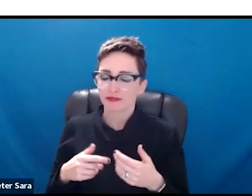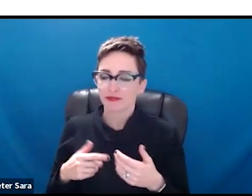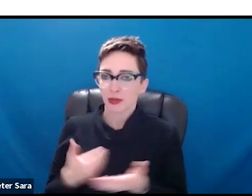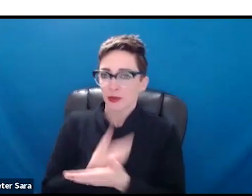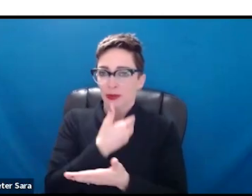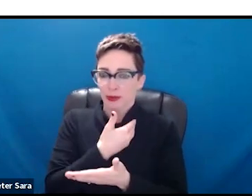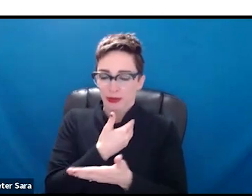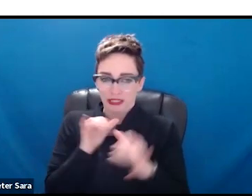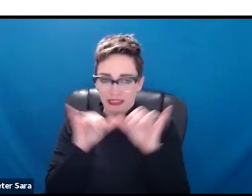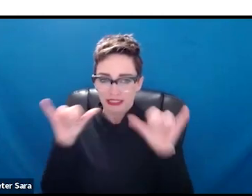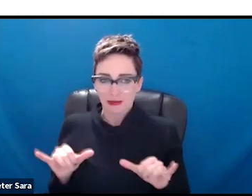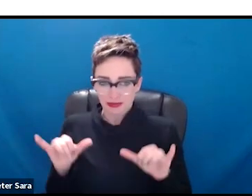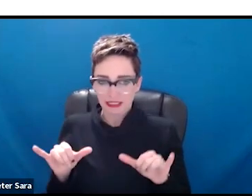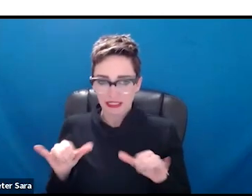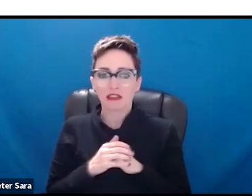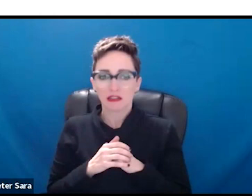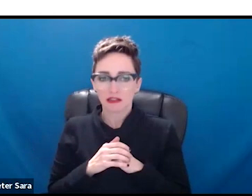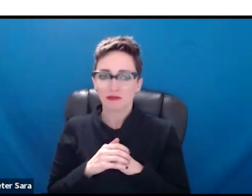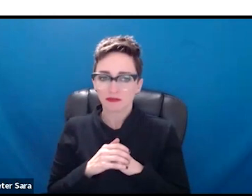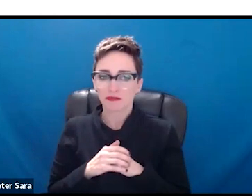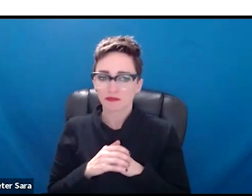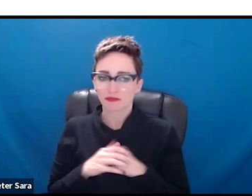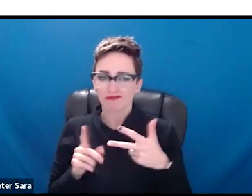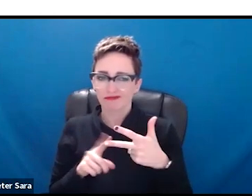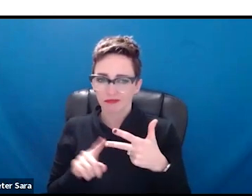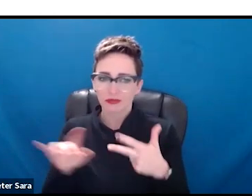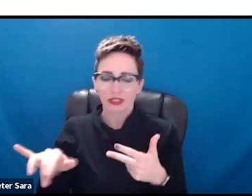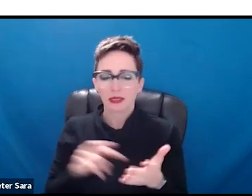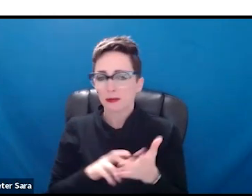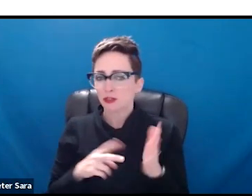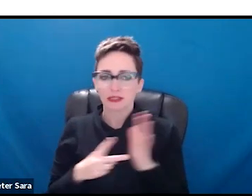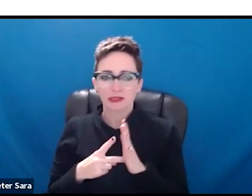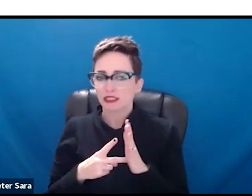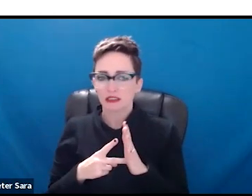Novice systems are new, newer to the space they're just getting to know.